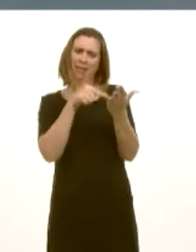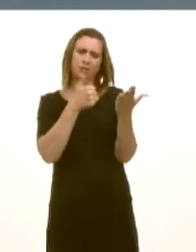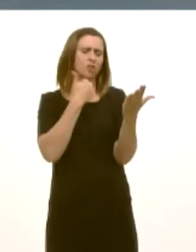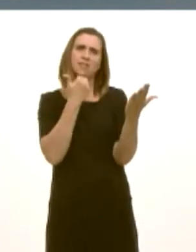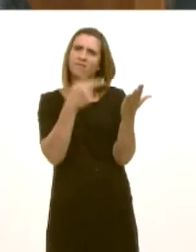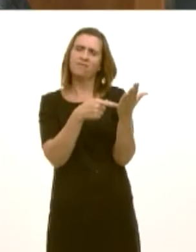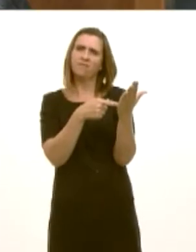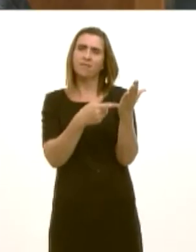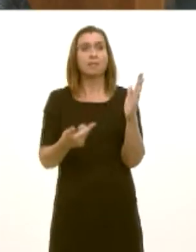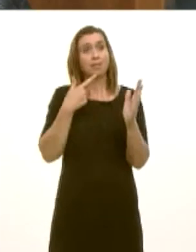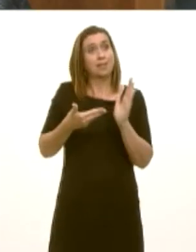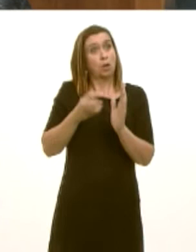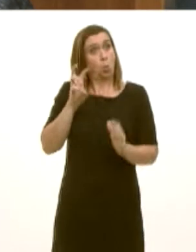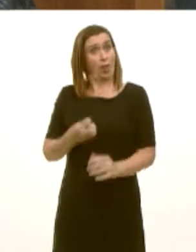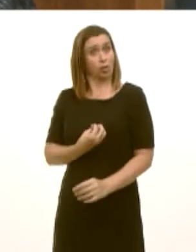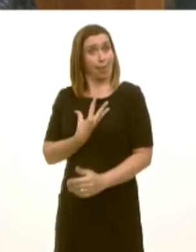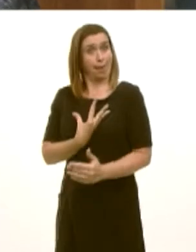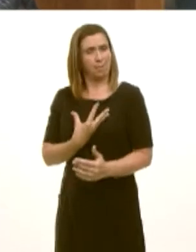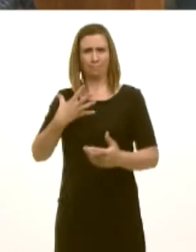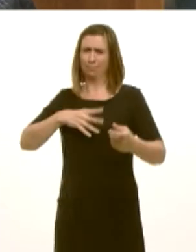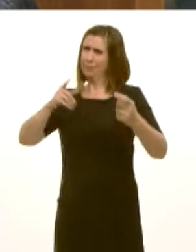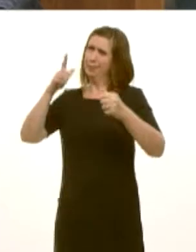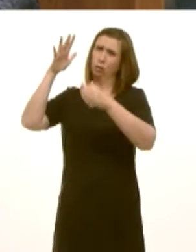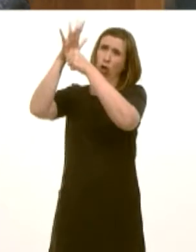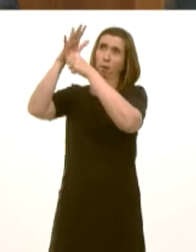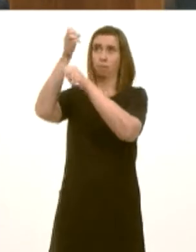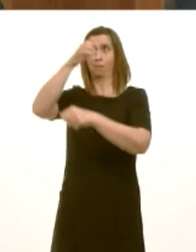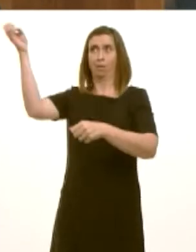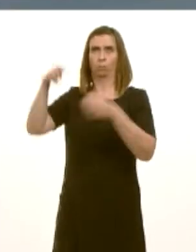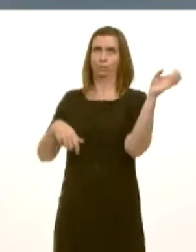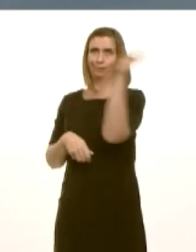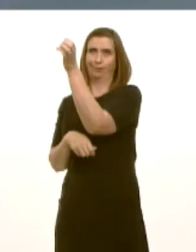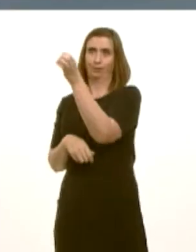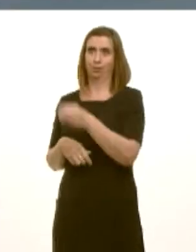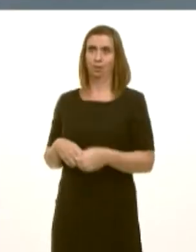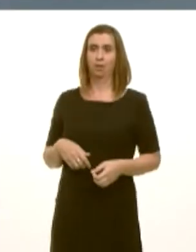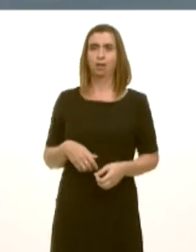adding that Welsh Labour needs change at the top. I wouldnít disagreeó Y Llywydd / The Presiding Officer: Are you coming to a question?